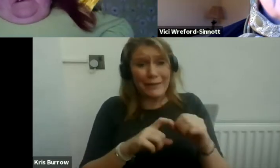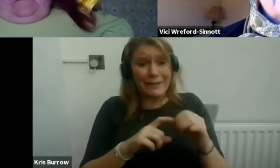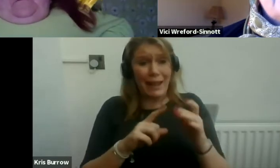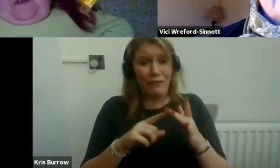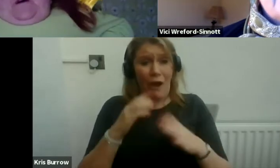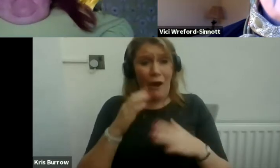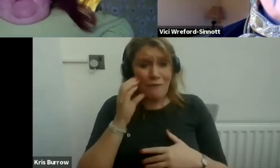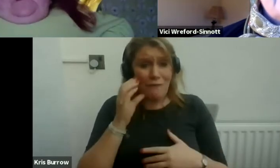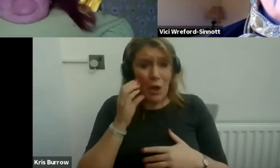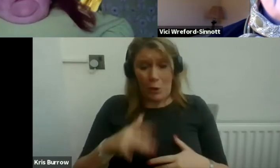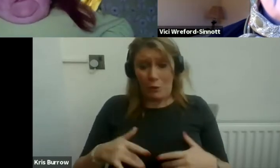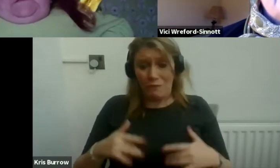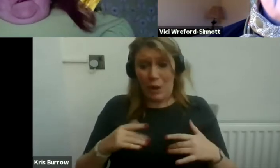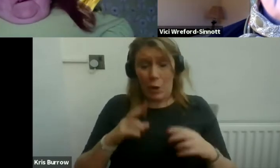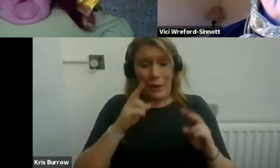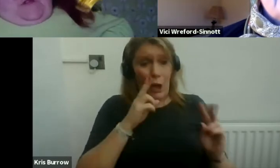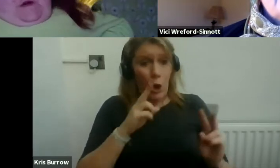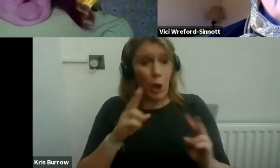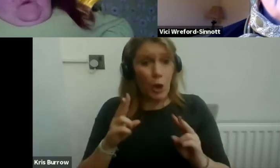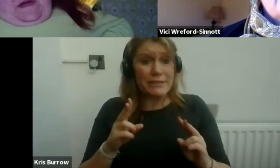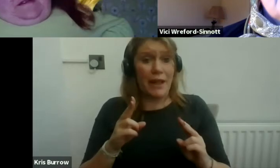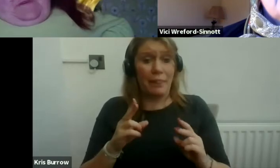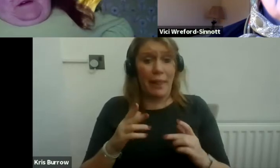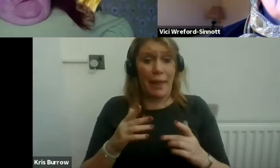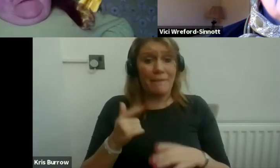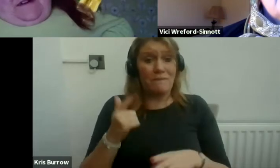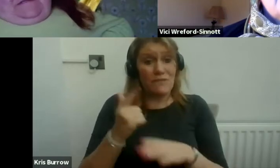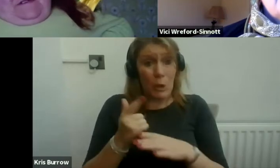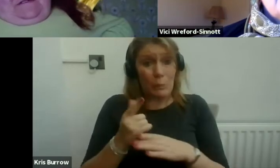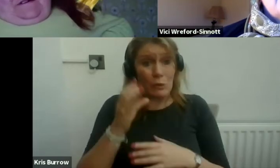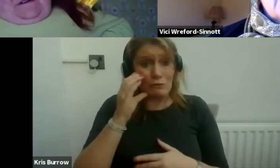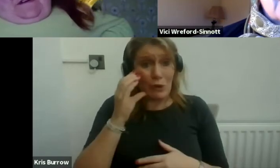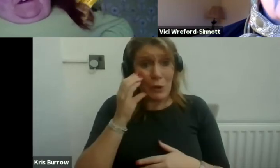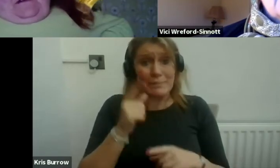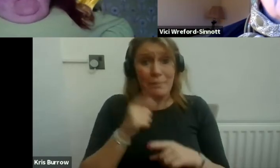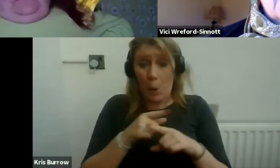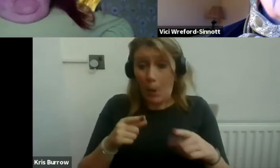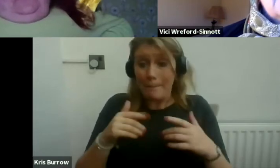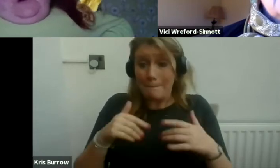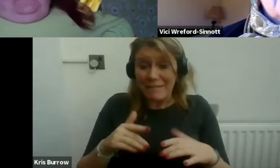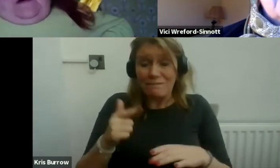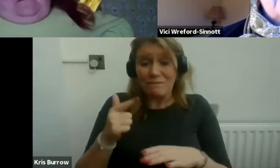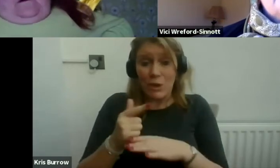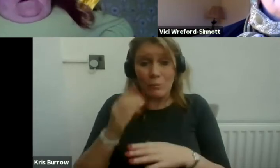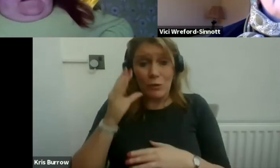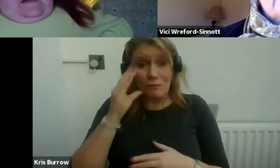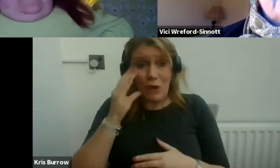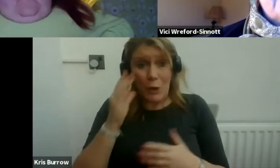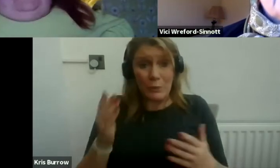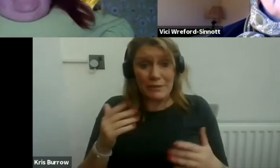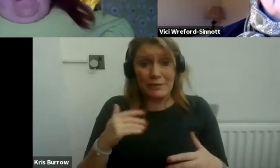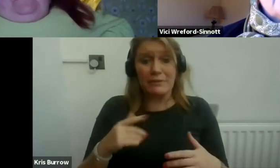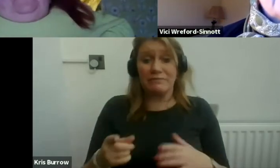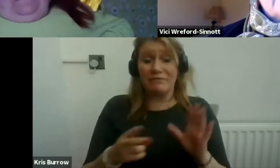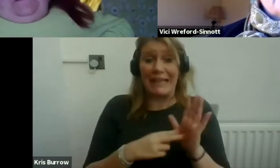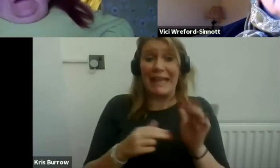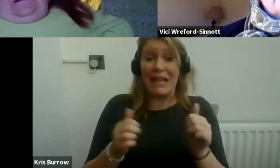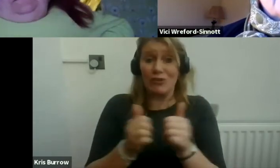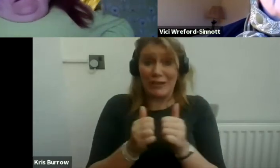like they've just been filmed, I don't think, on phones. Which they all were, is my understanding. That is right.